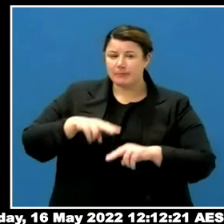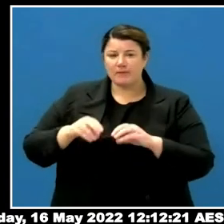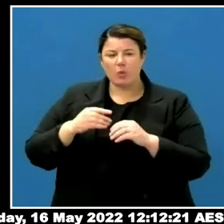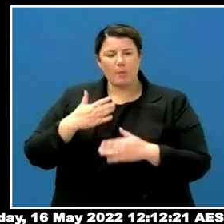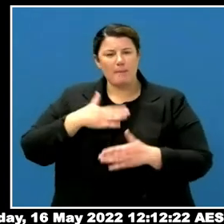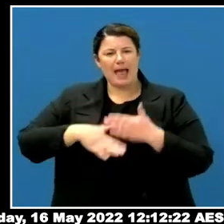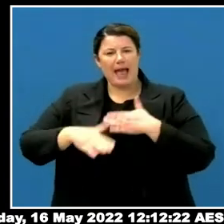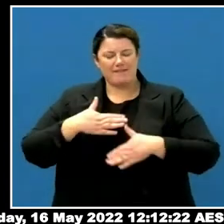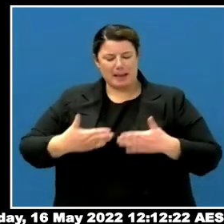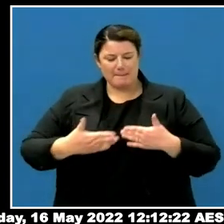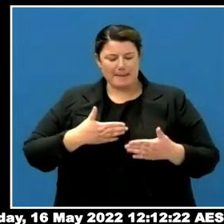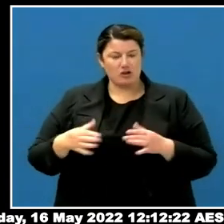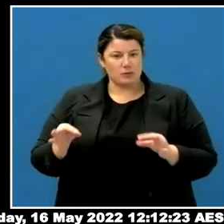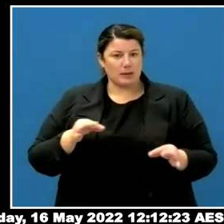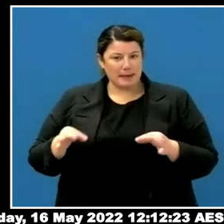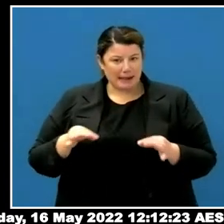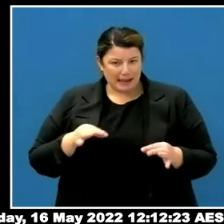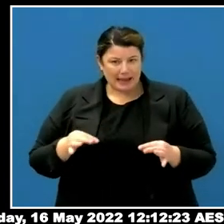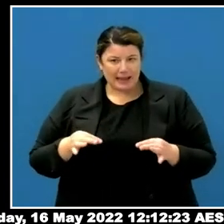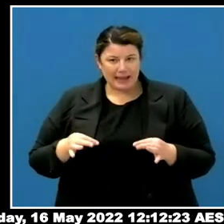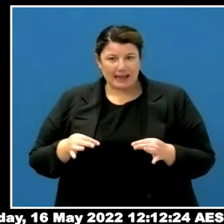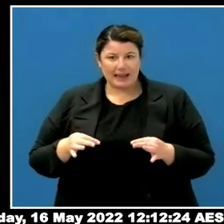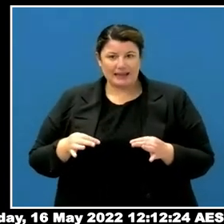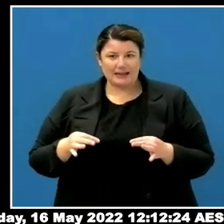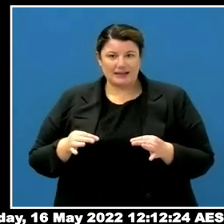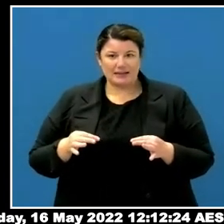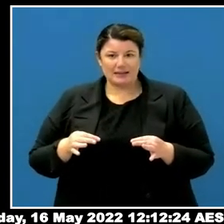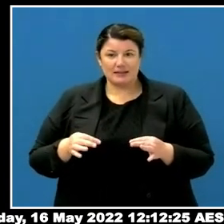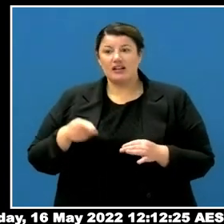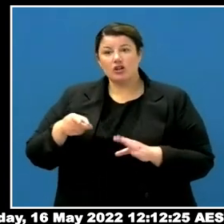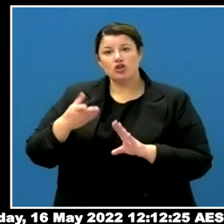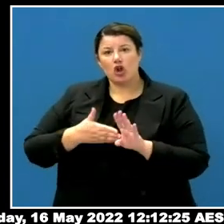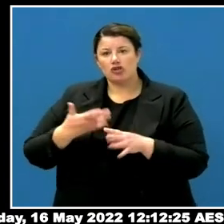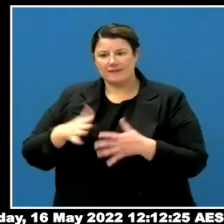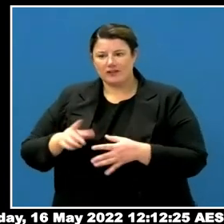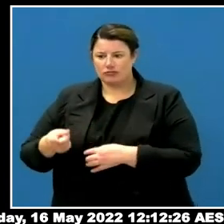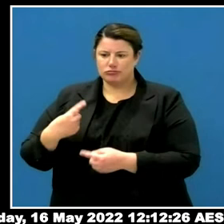excerpts, "She explained to me that she noticed a lack of communication aids".